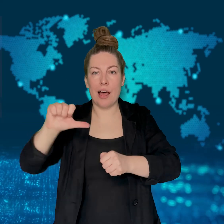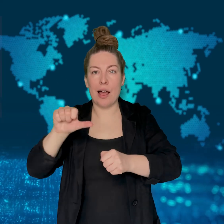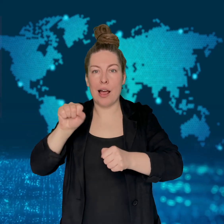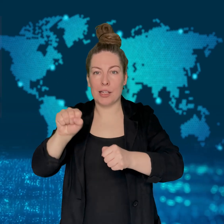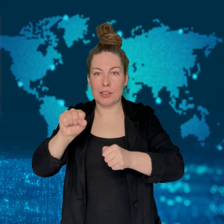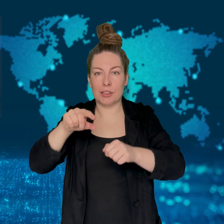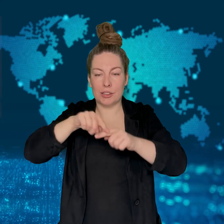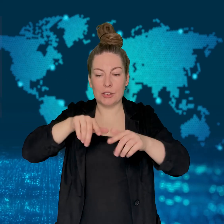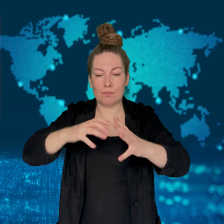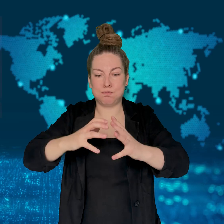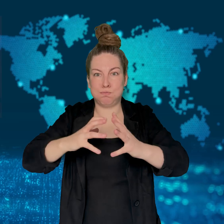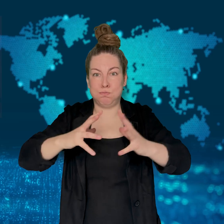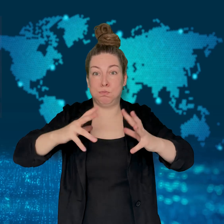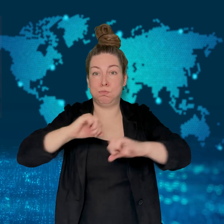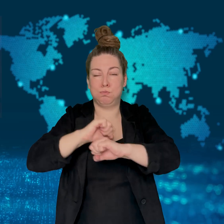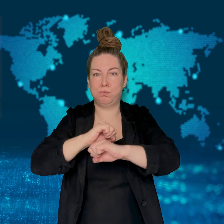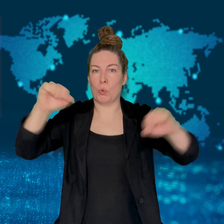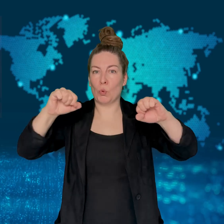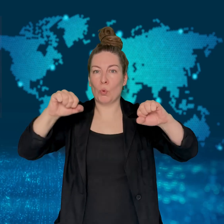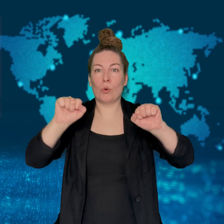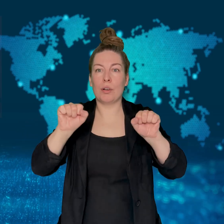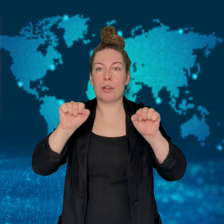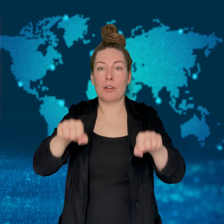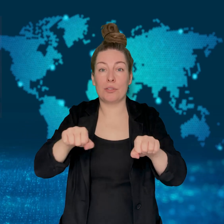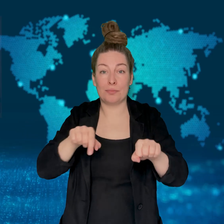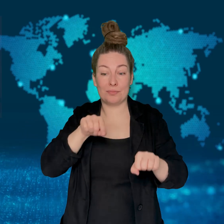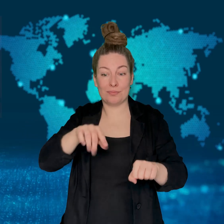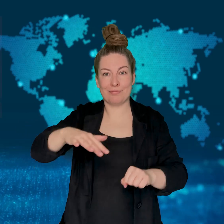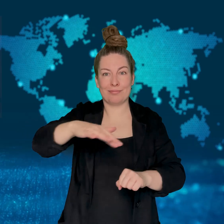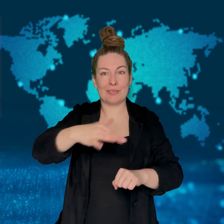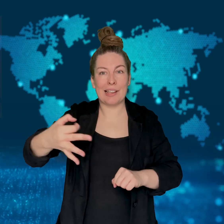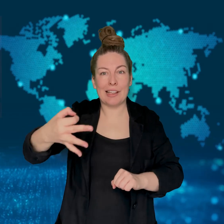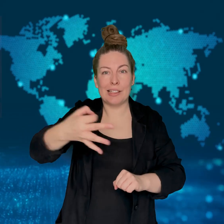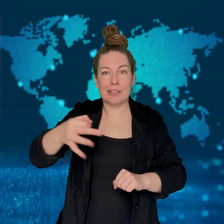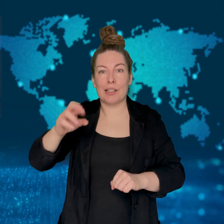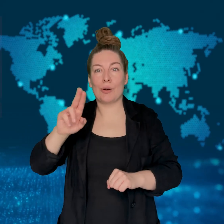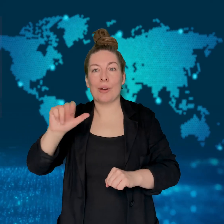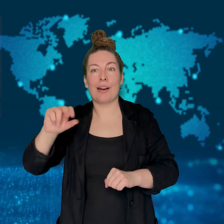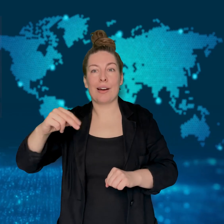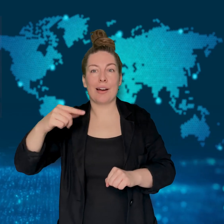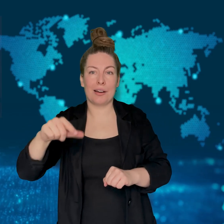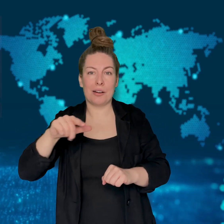Around 800 people live on Ruang Island.